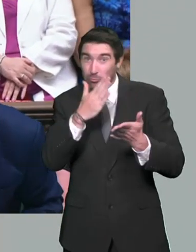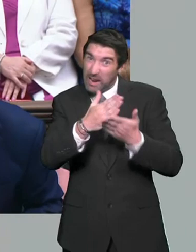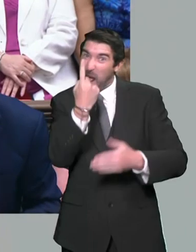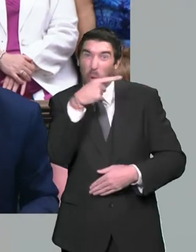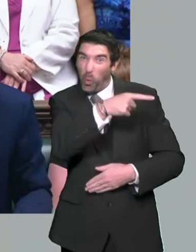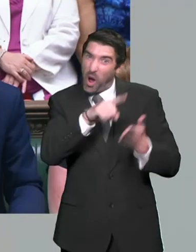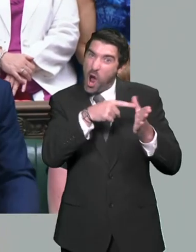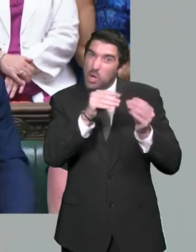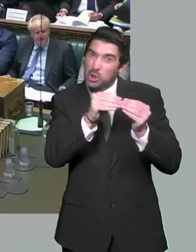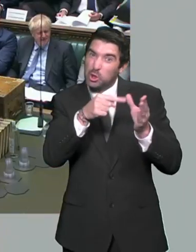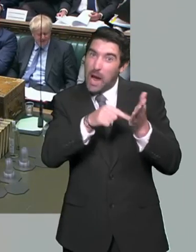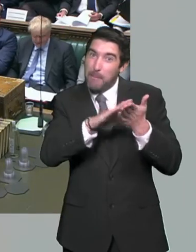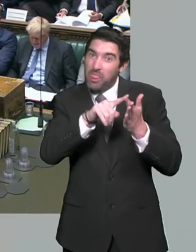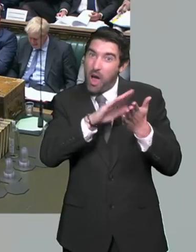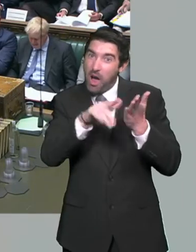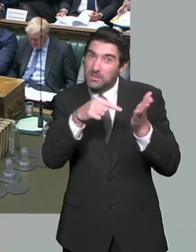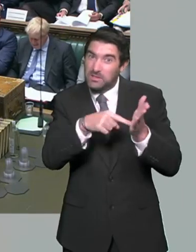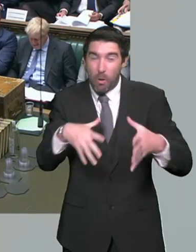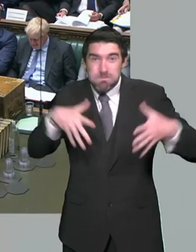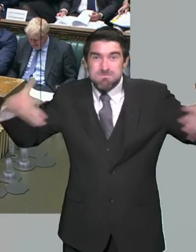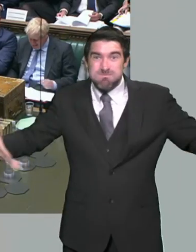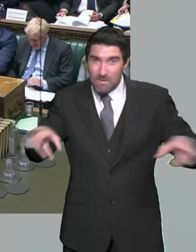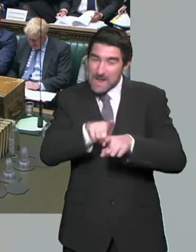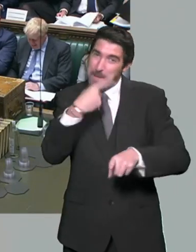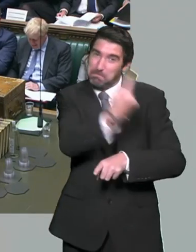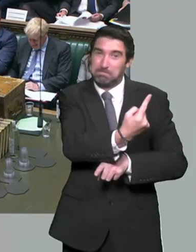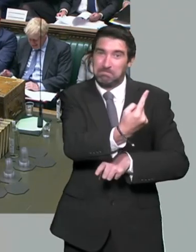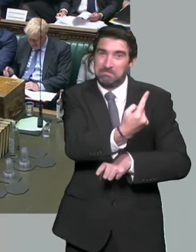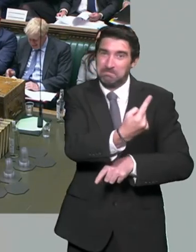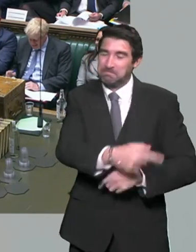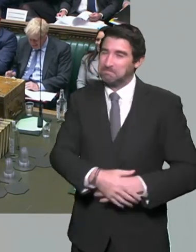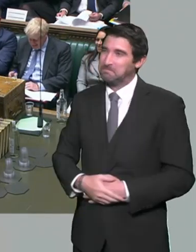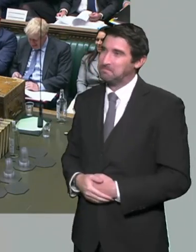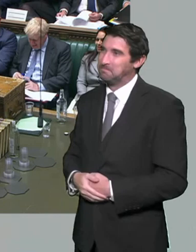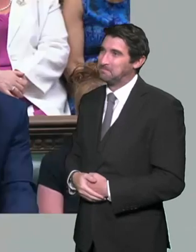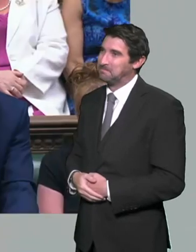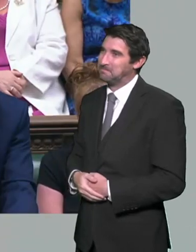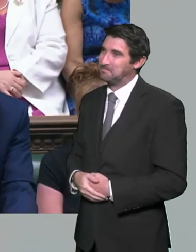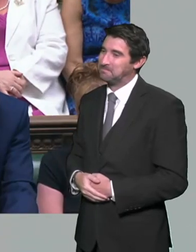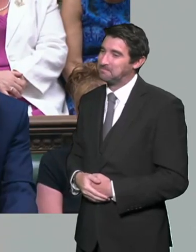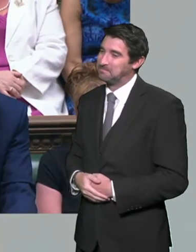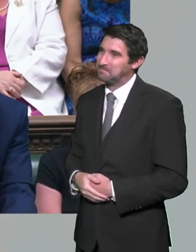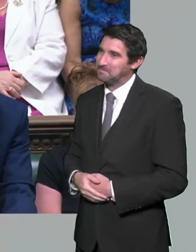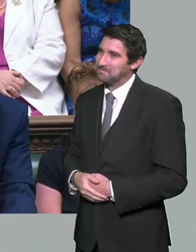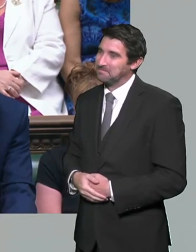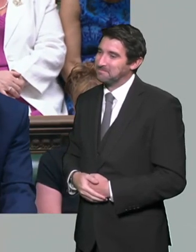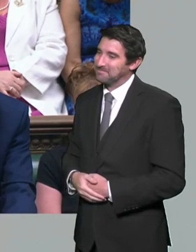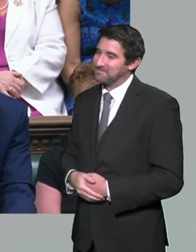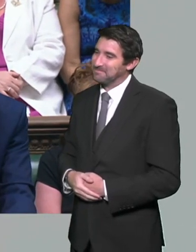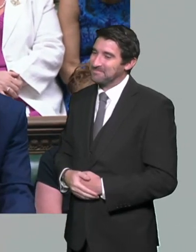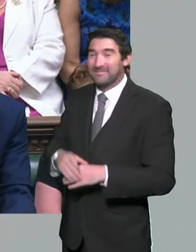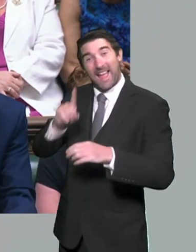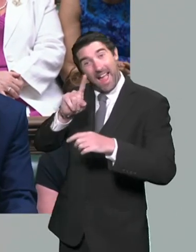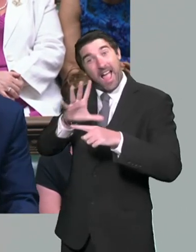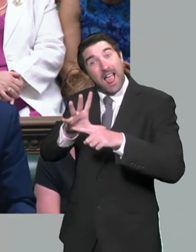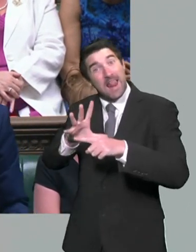Last week he stood there and boasted that we would continue to grow the economy.